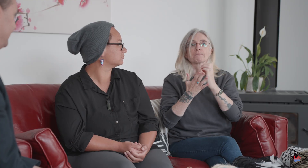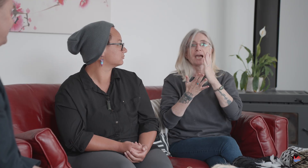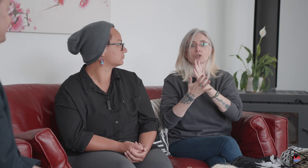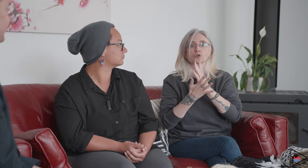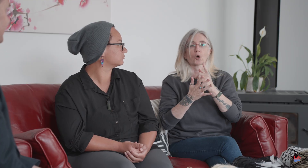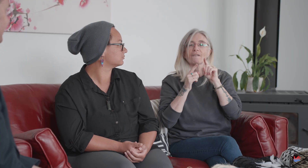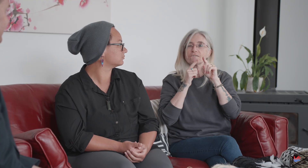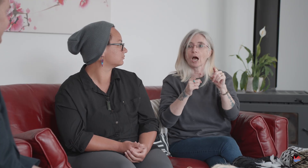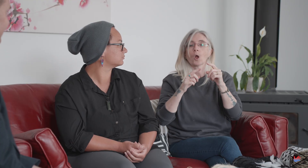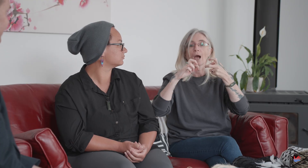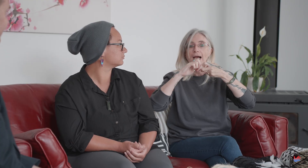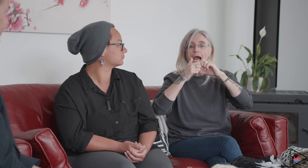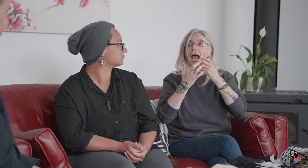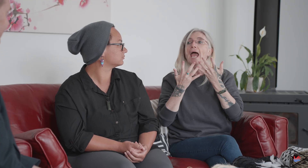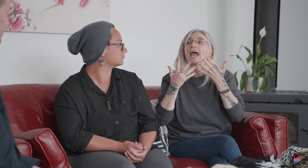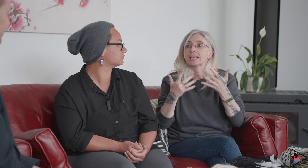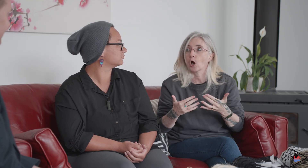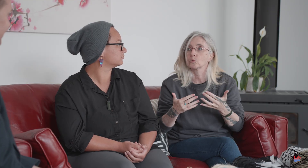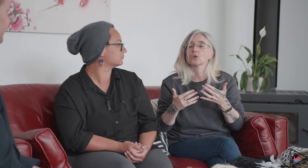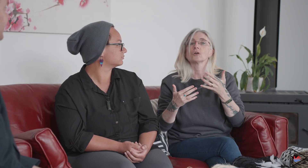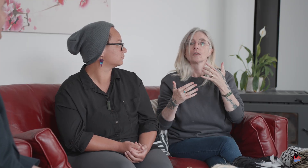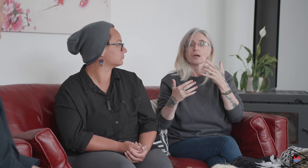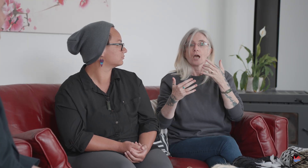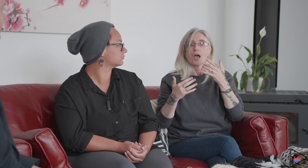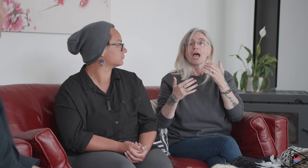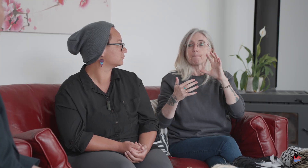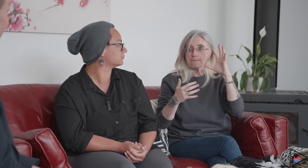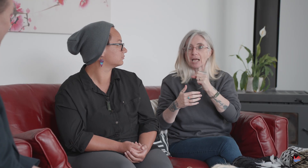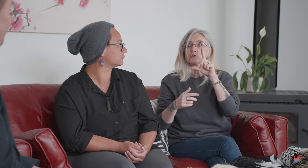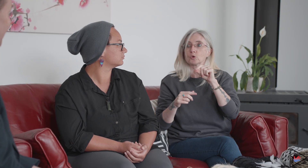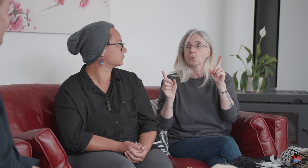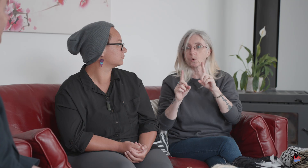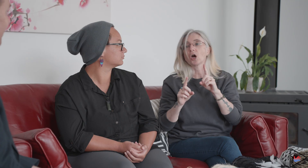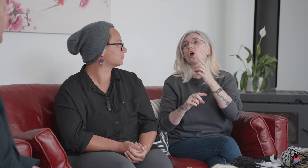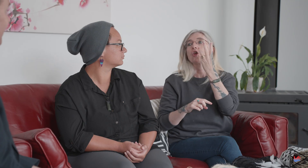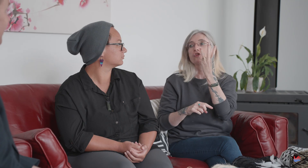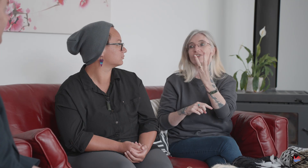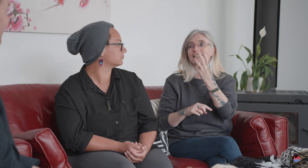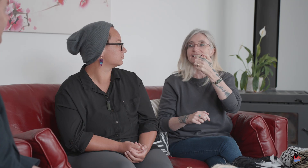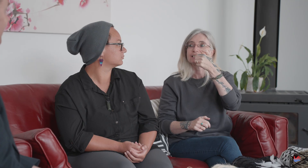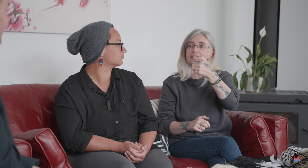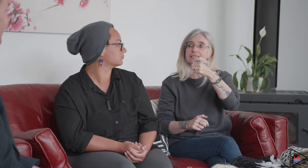to use. And for tāniko, you need to count and ensure that you're using what's called a three,